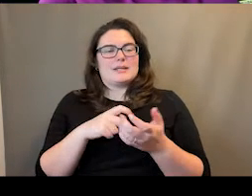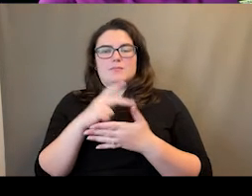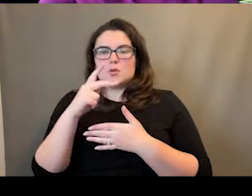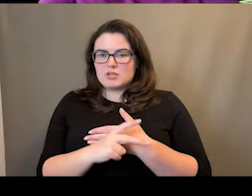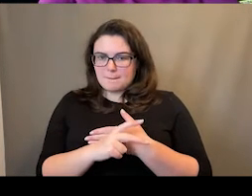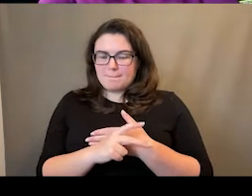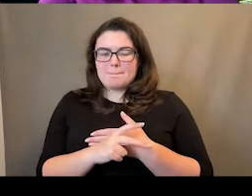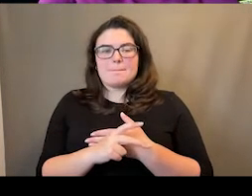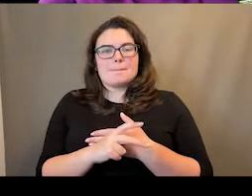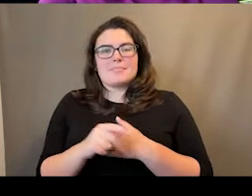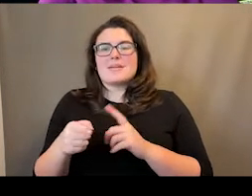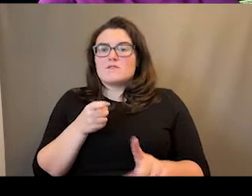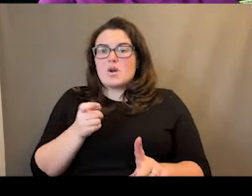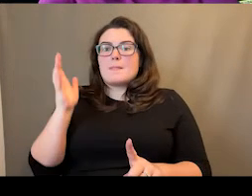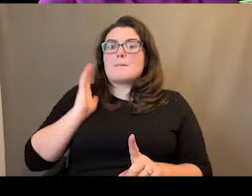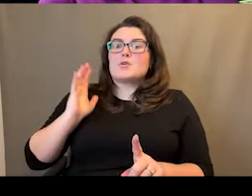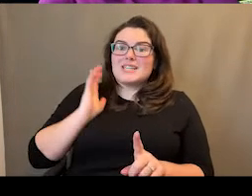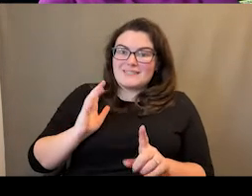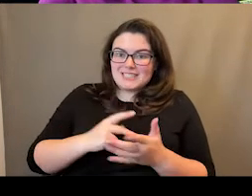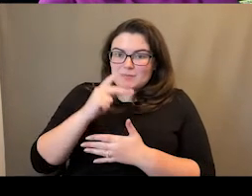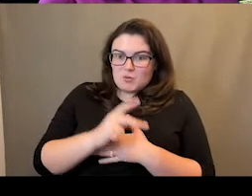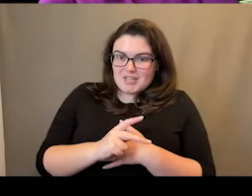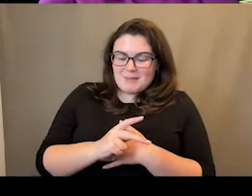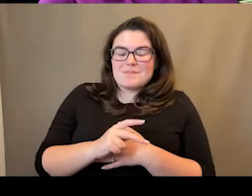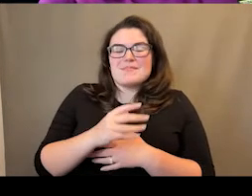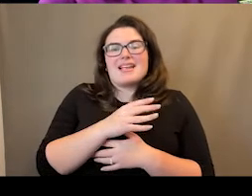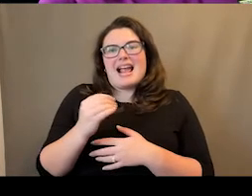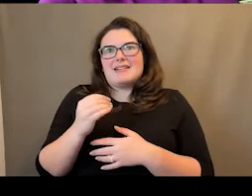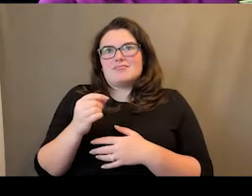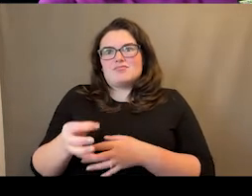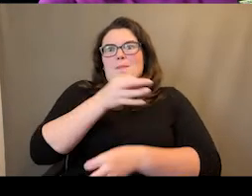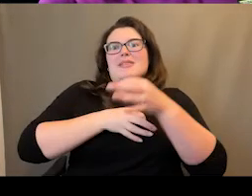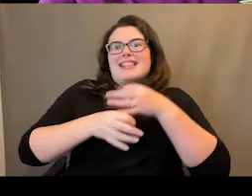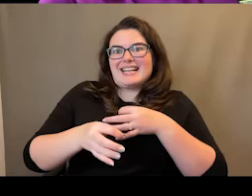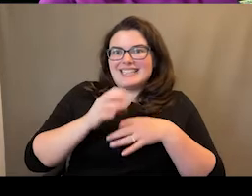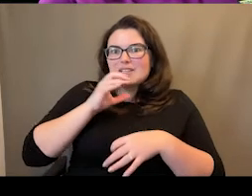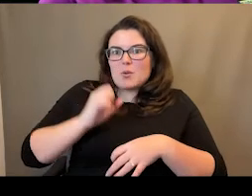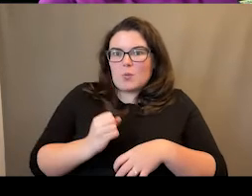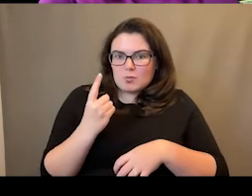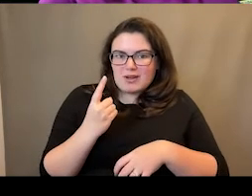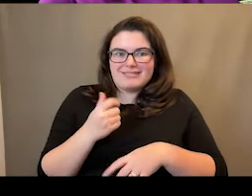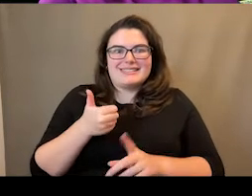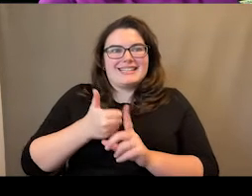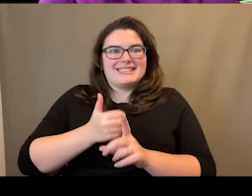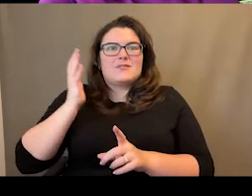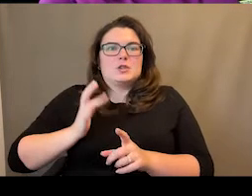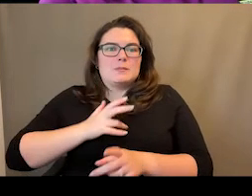grew out of a previous program, and it replaces that program which was called the Dynamics of Coupled Natural